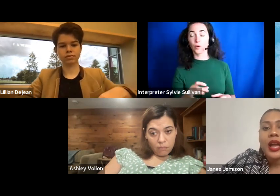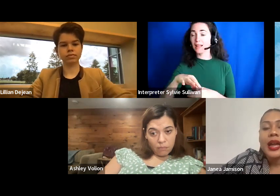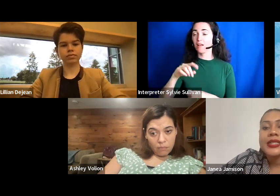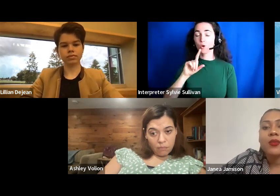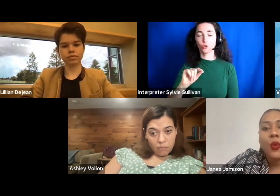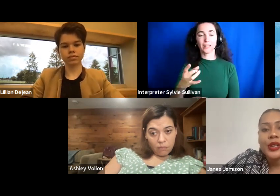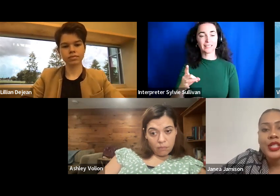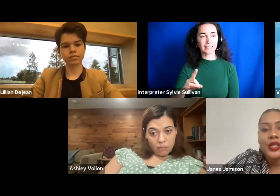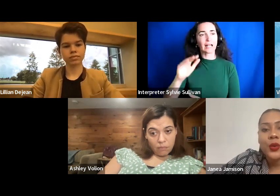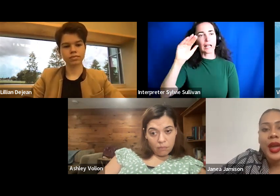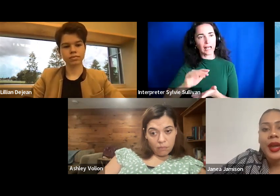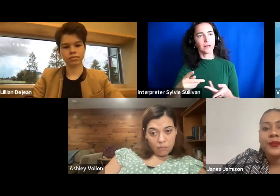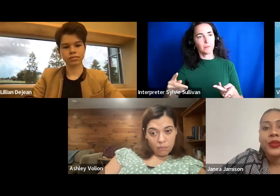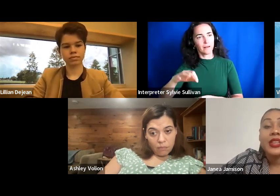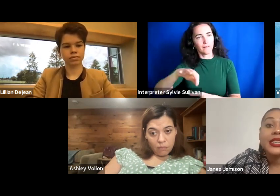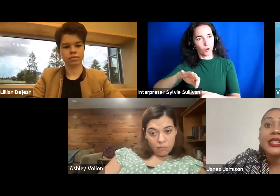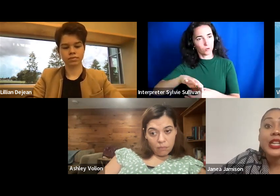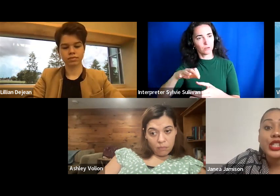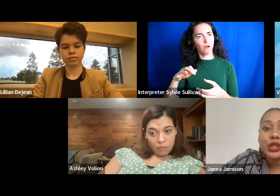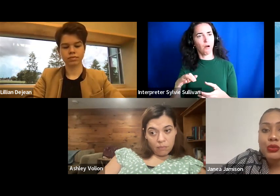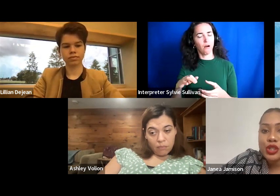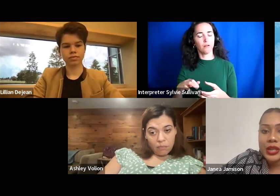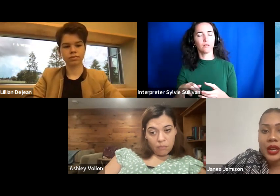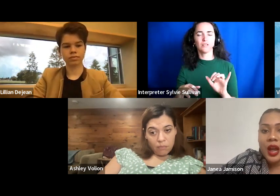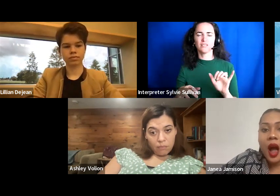So it's important to note that this isn't a solution